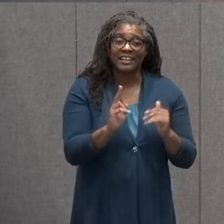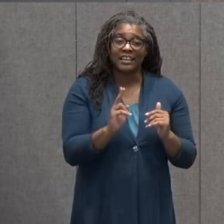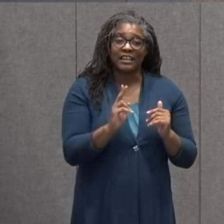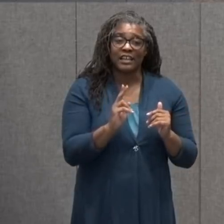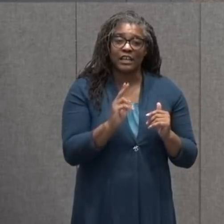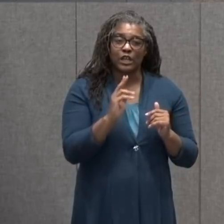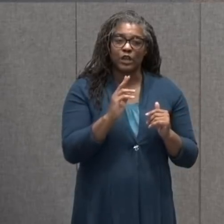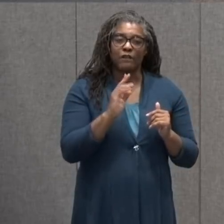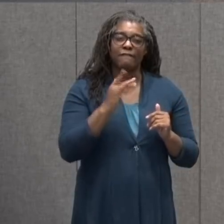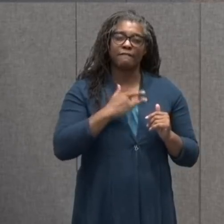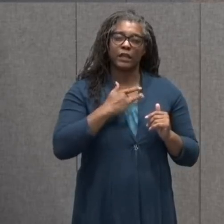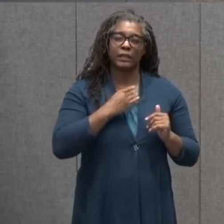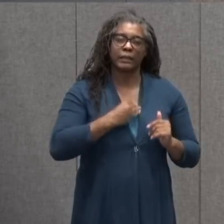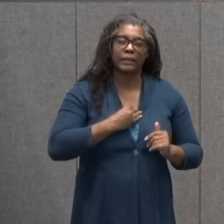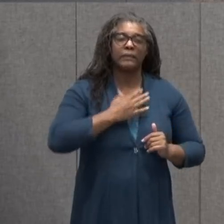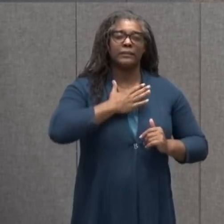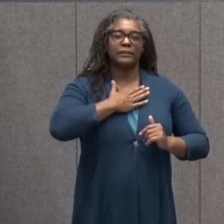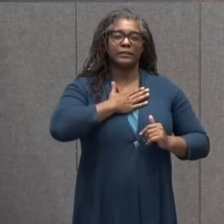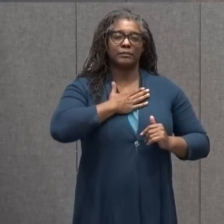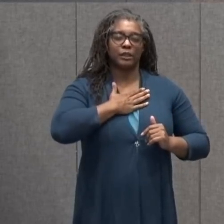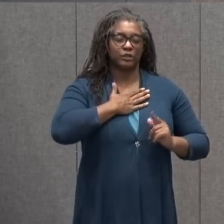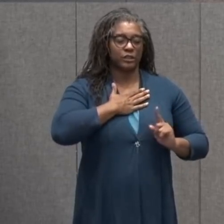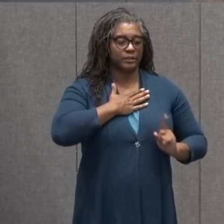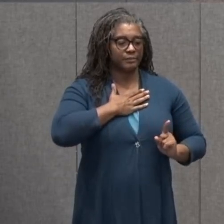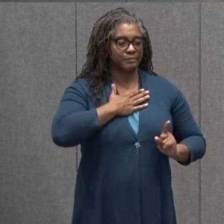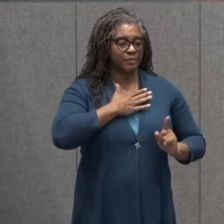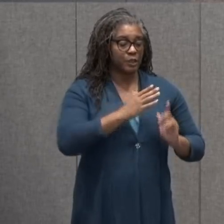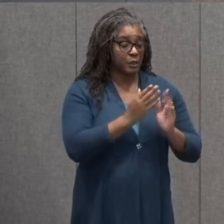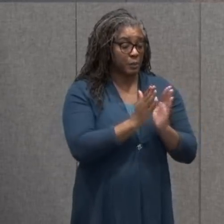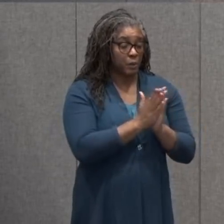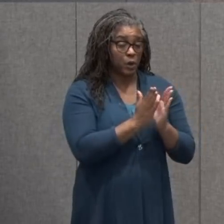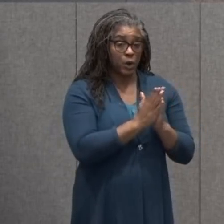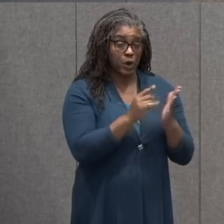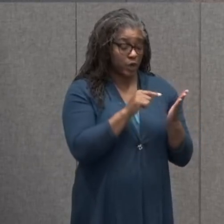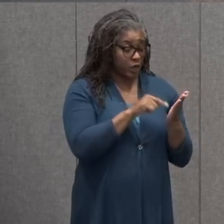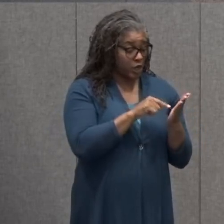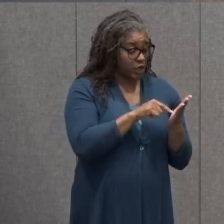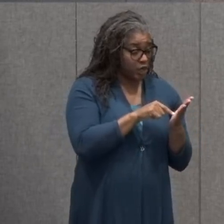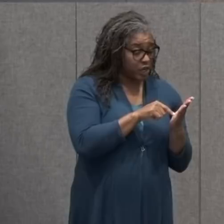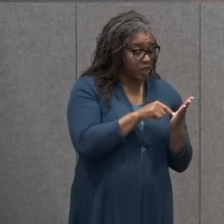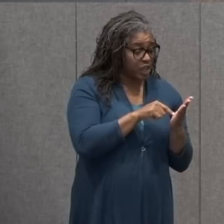and use it to guide some writing, some creative writing that you can do at home.